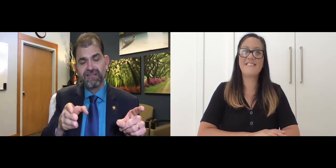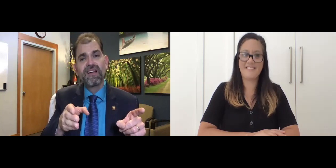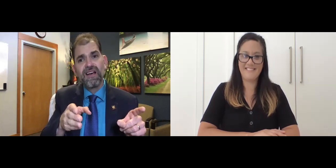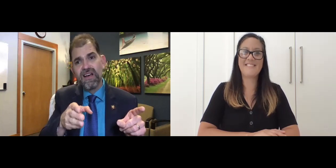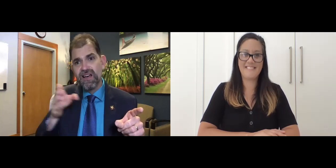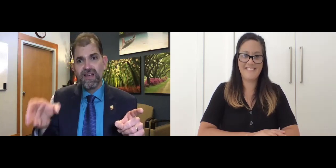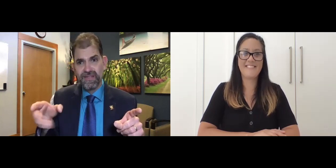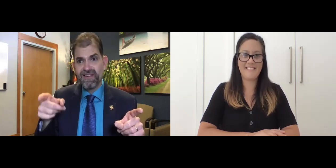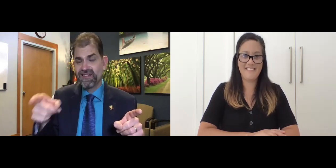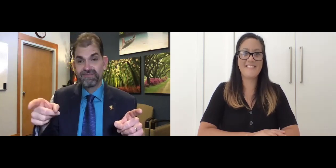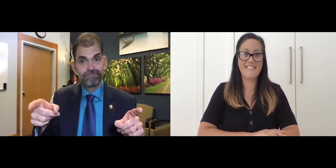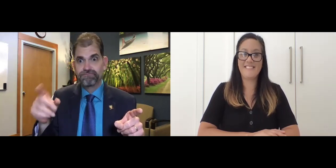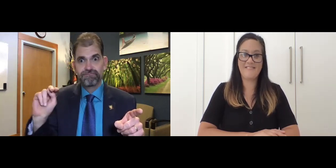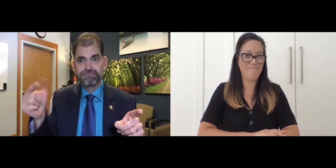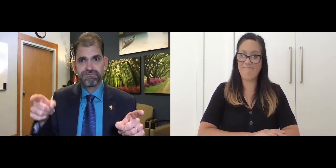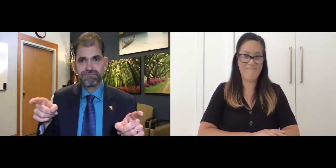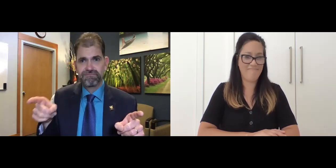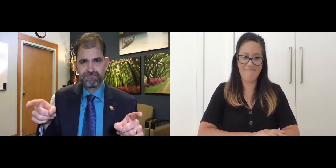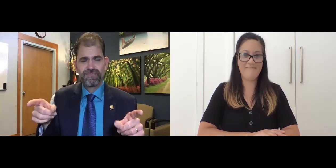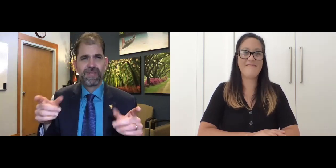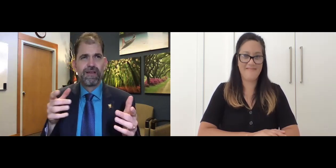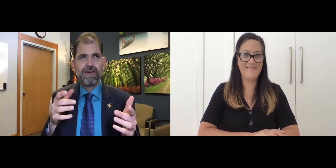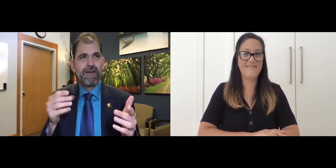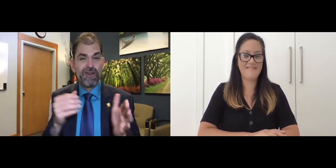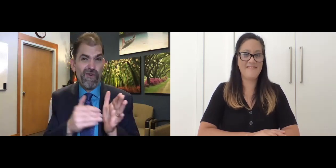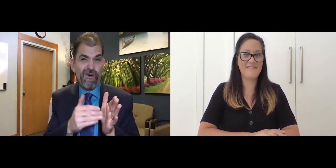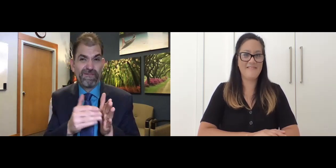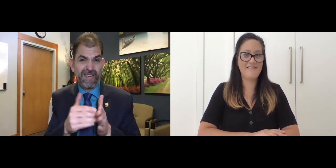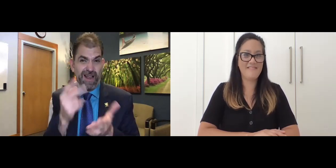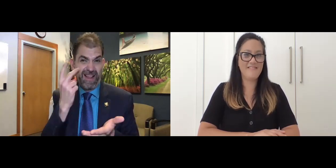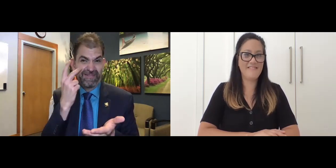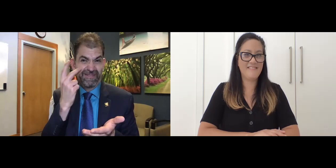test, a semi-valid test, or a test that's completely invalid.